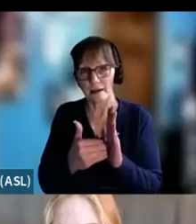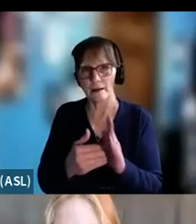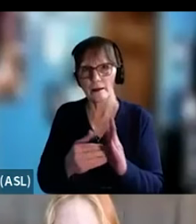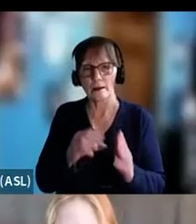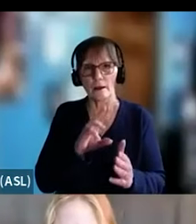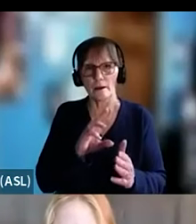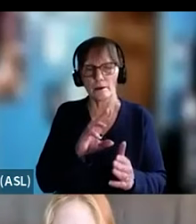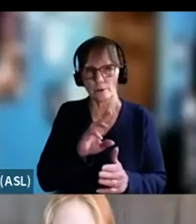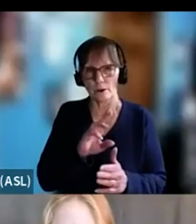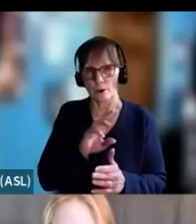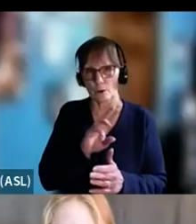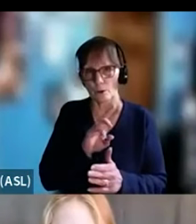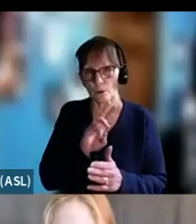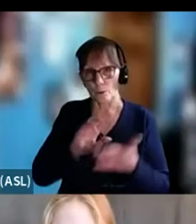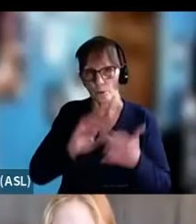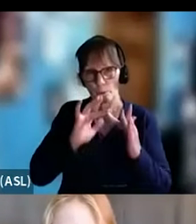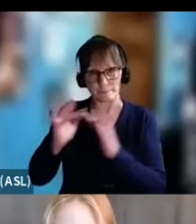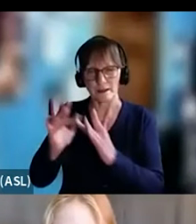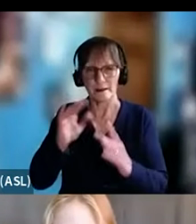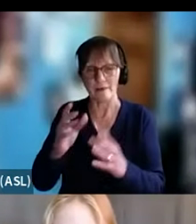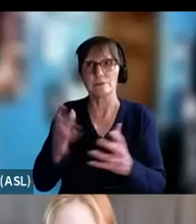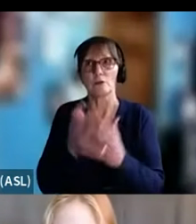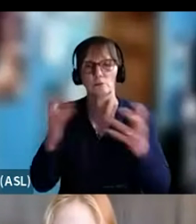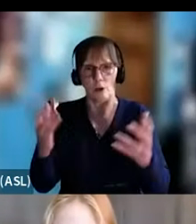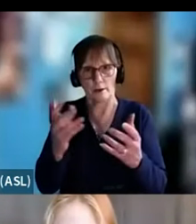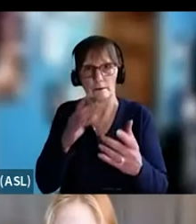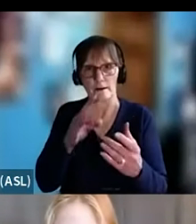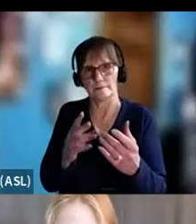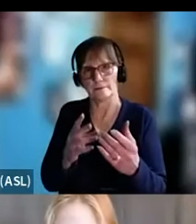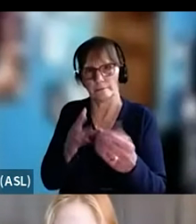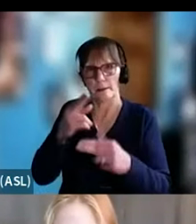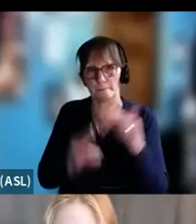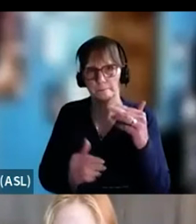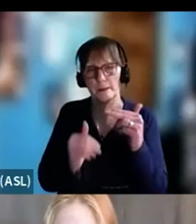has a ton of different resources to help support building medical respite and we are accessible on there.